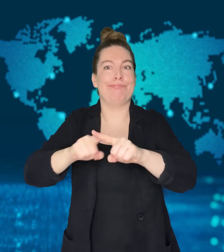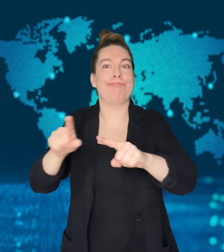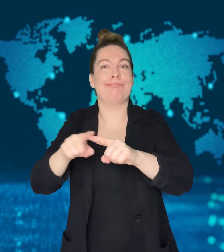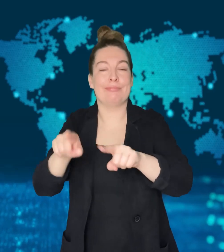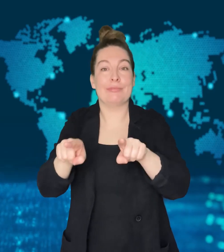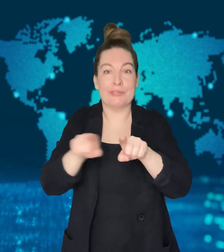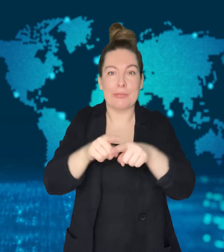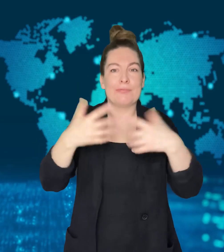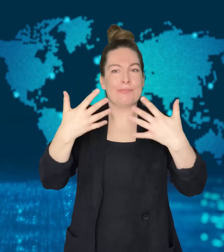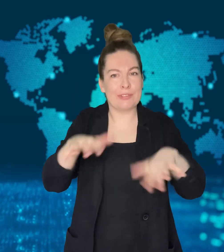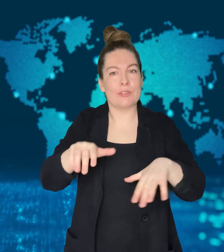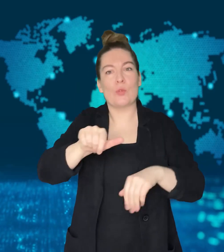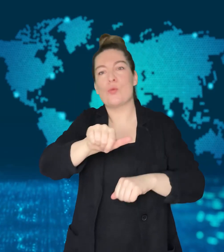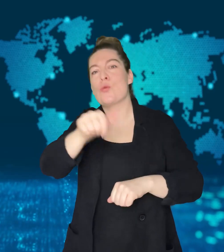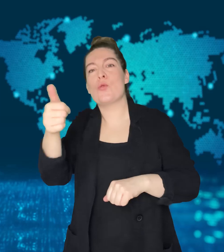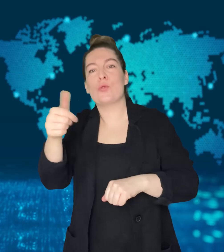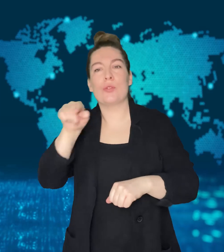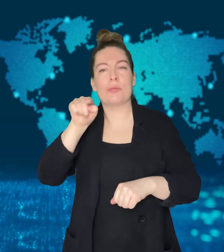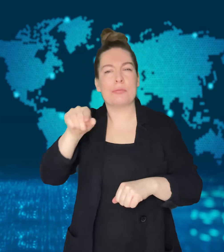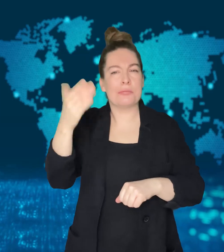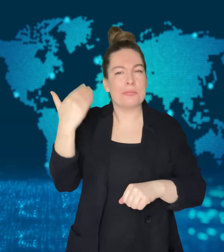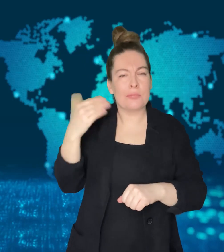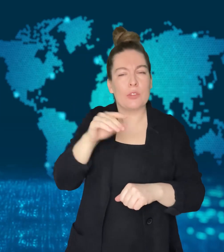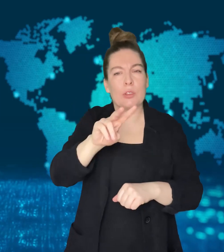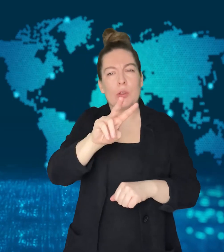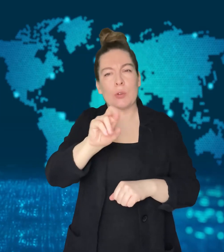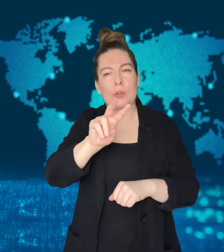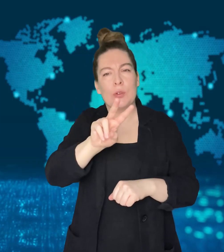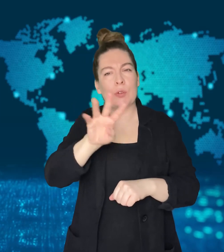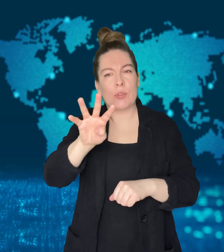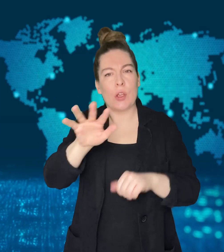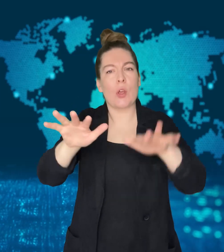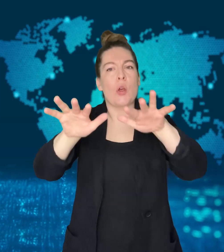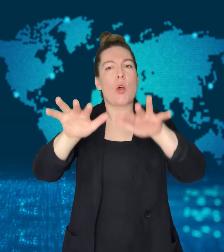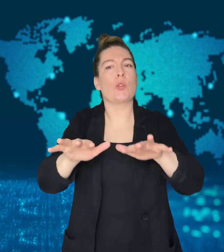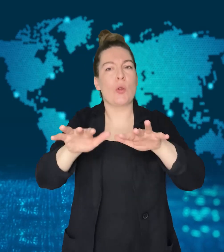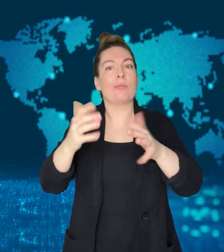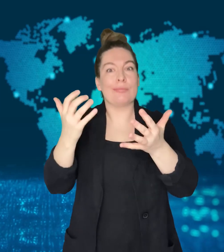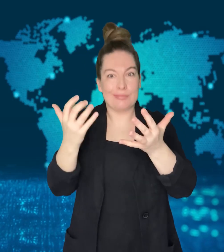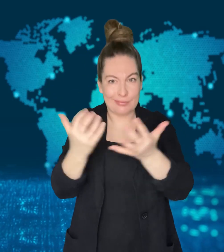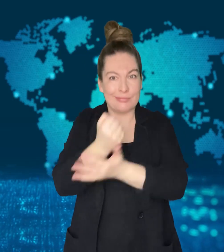in a car in October 2024.